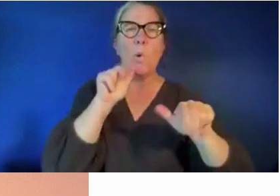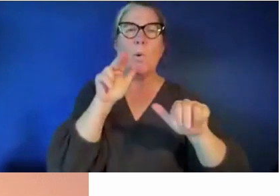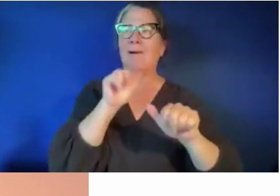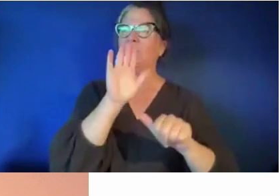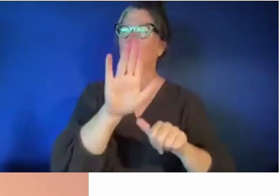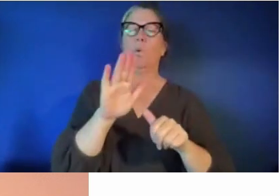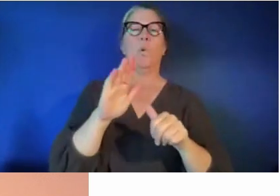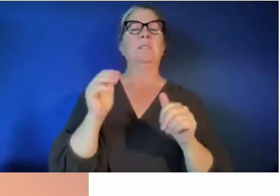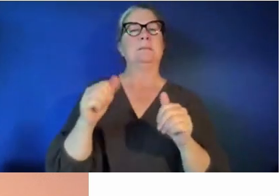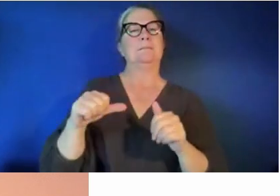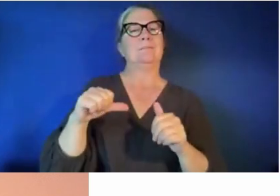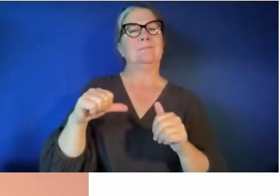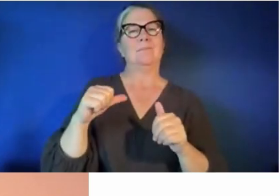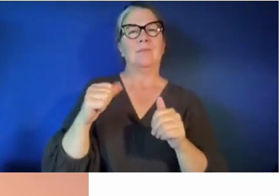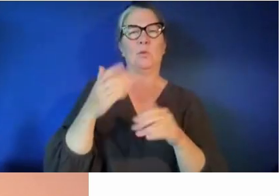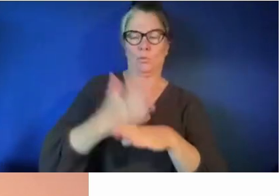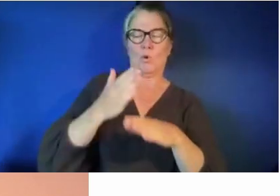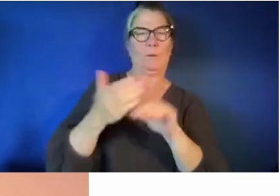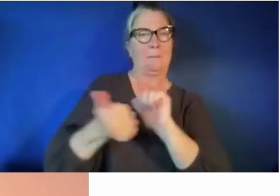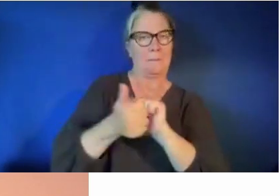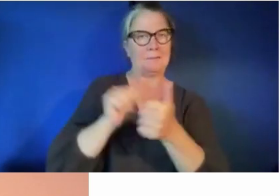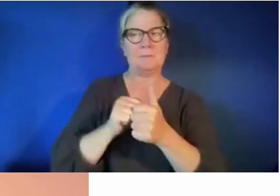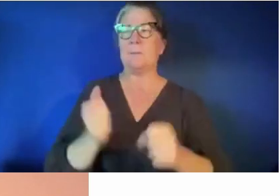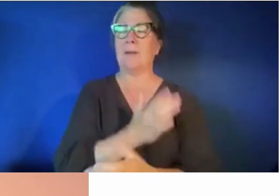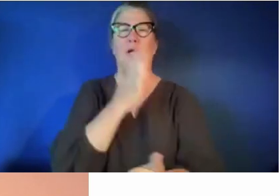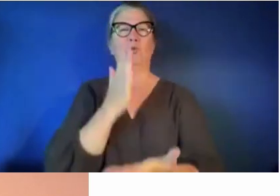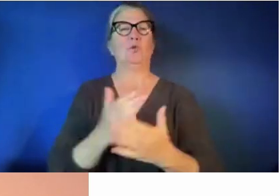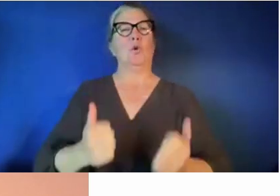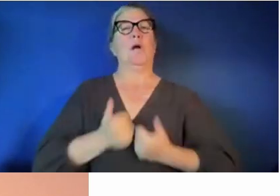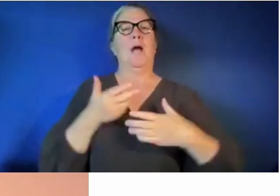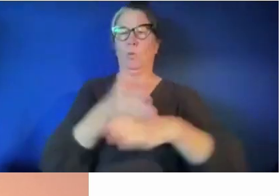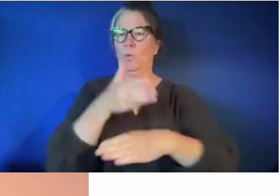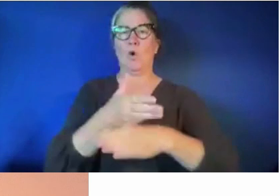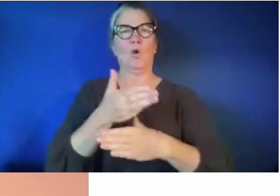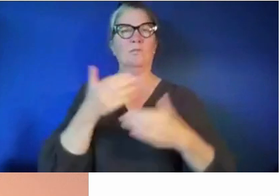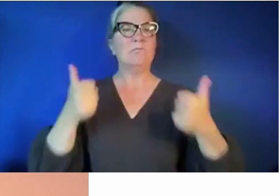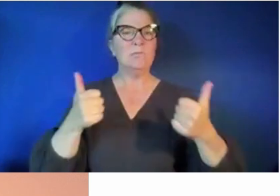productive, effective workplaces all the way across the country. Thank you again for tuning in today,